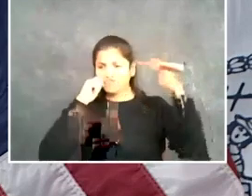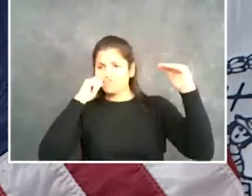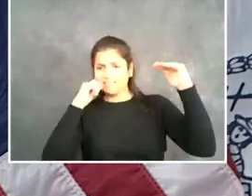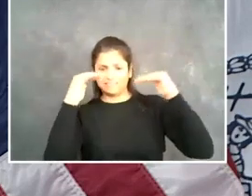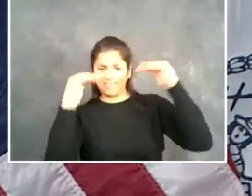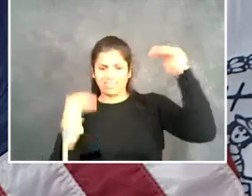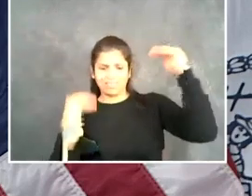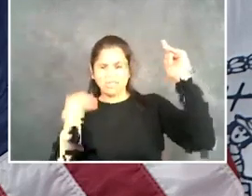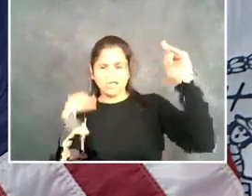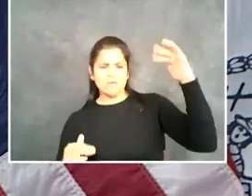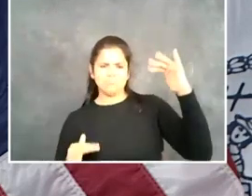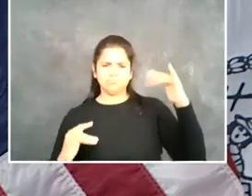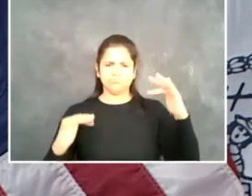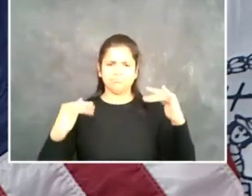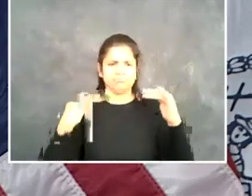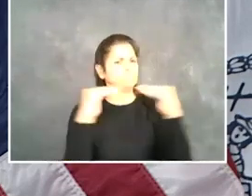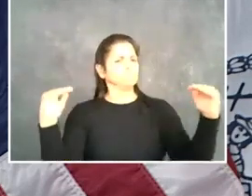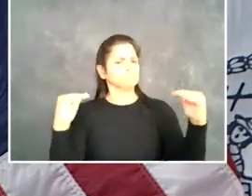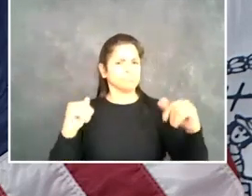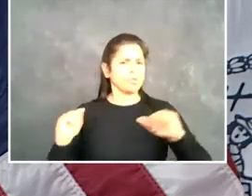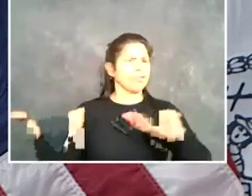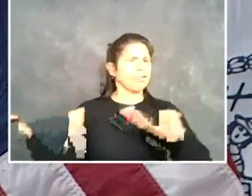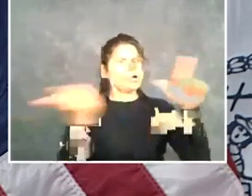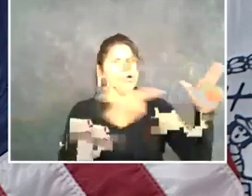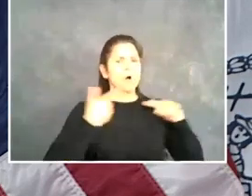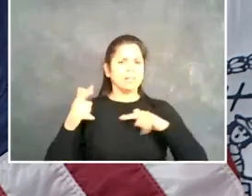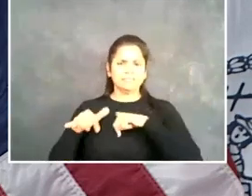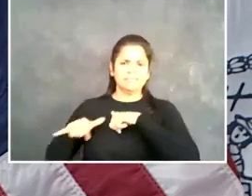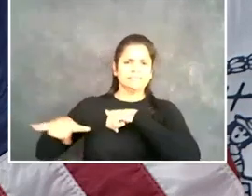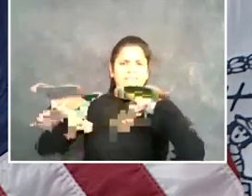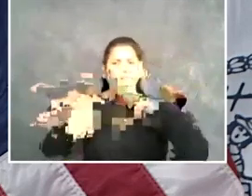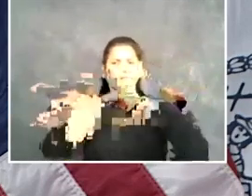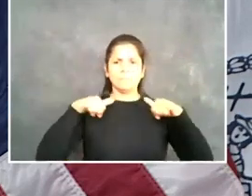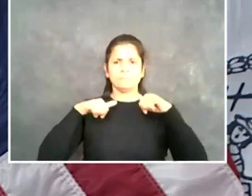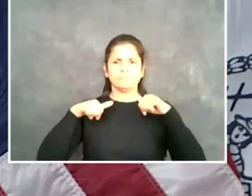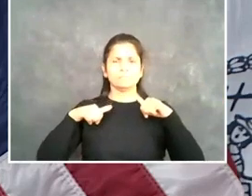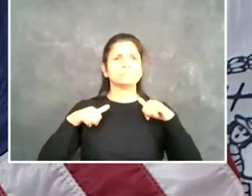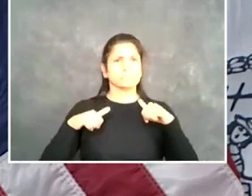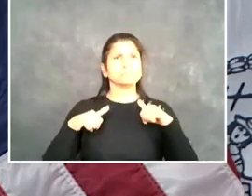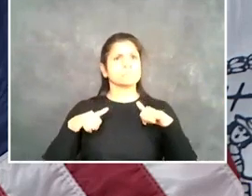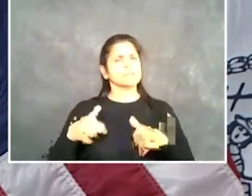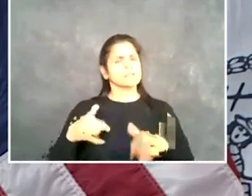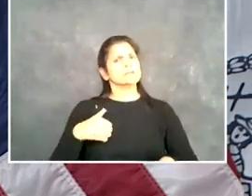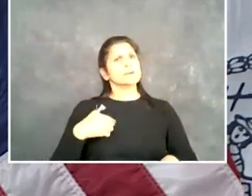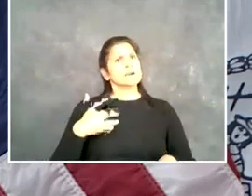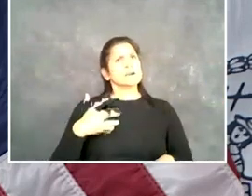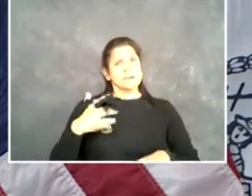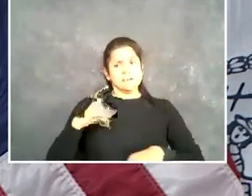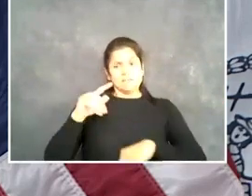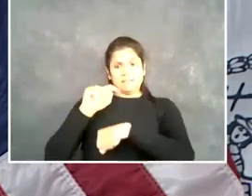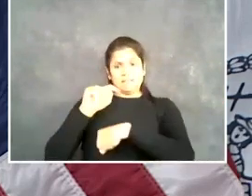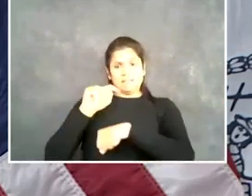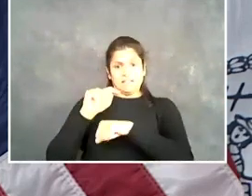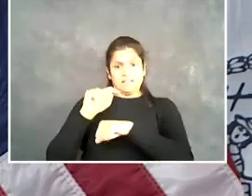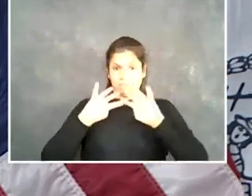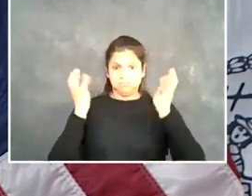CRUCIAL TO MAKE SURE THAT THE LEADERS OF THIS TASK FORCE WOULD BE THE PEOPLE WHO HAD THE